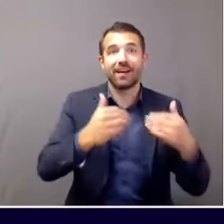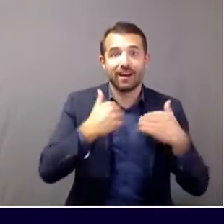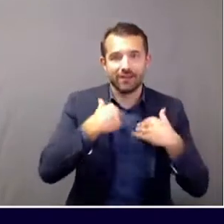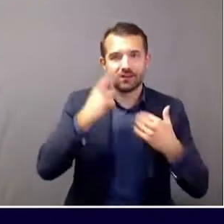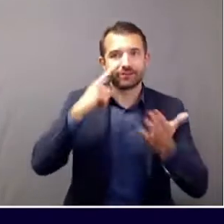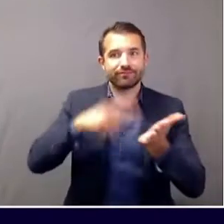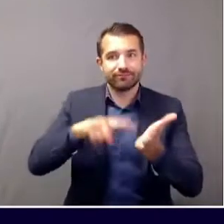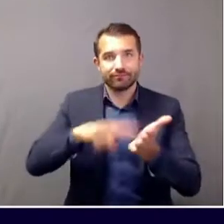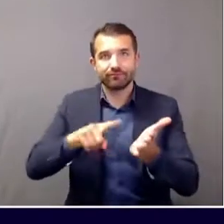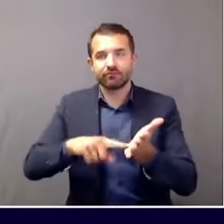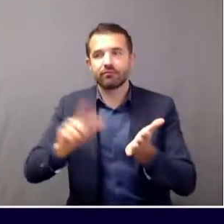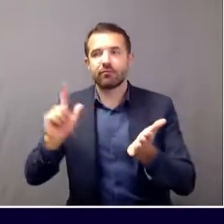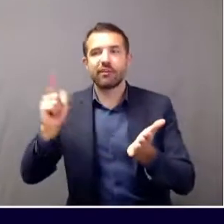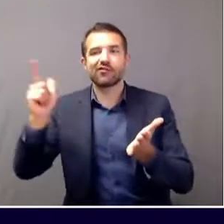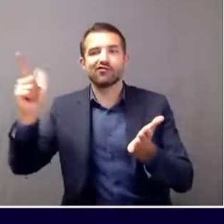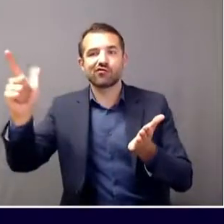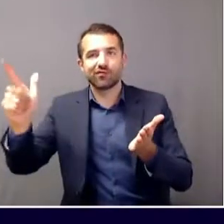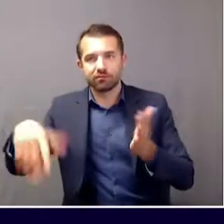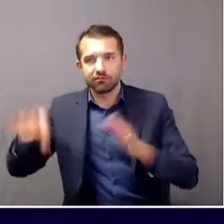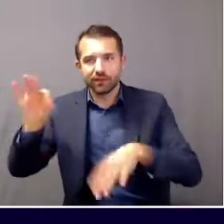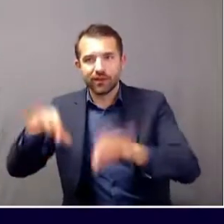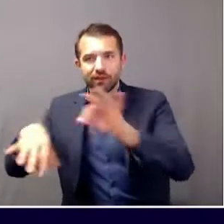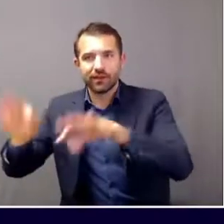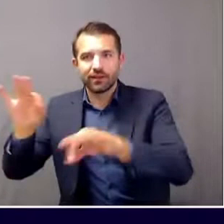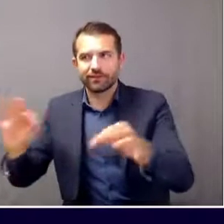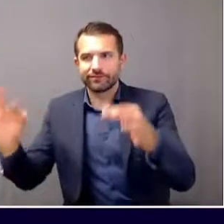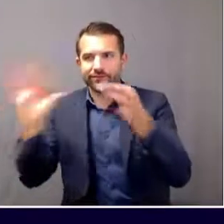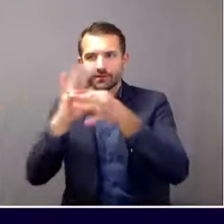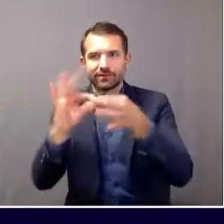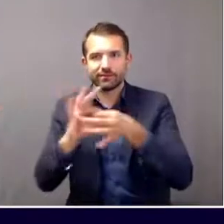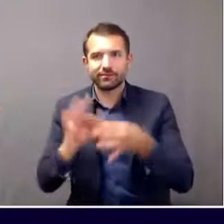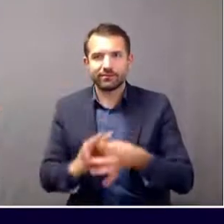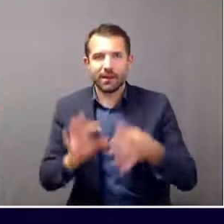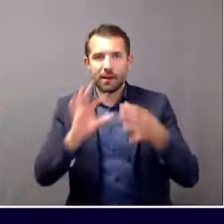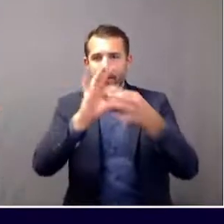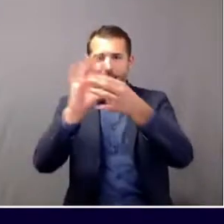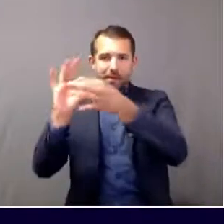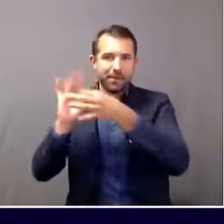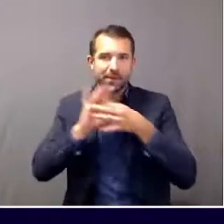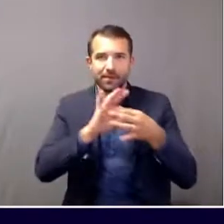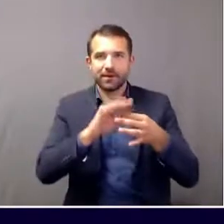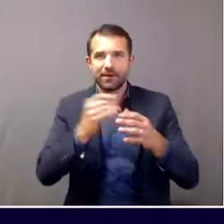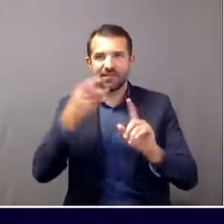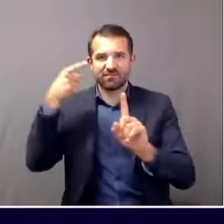an outbreak that occurred at